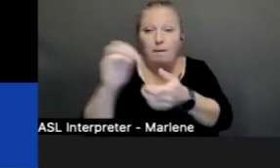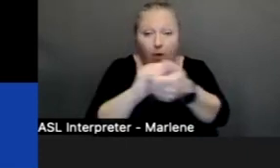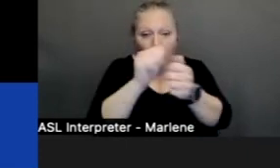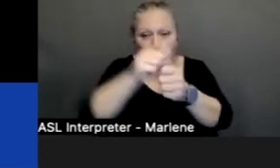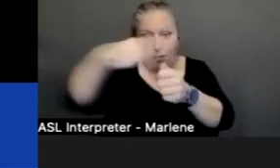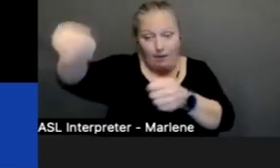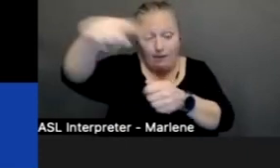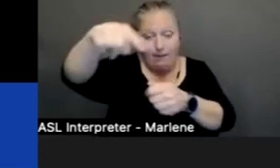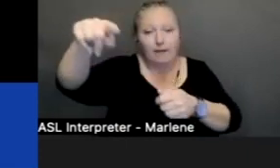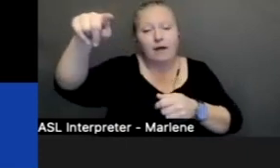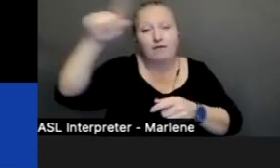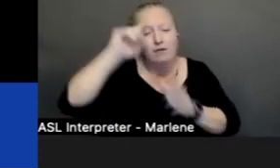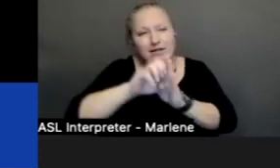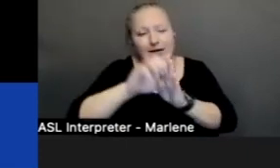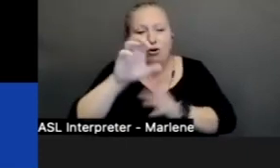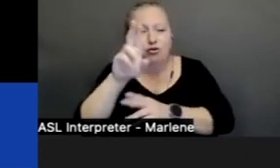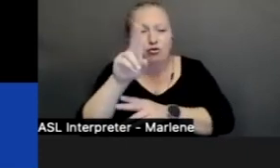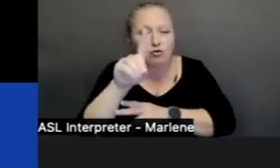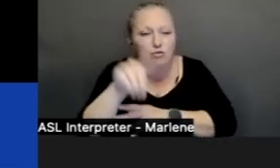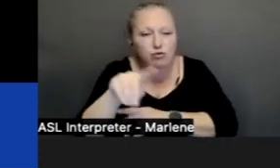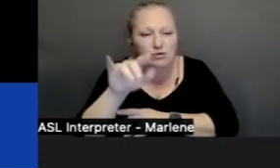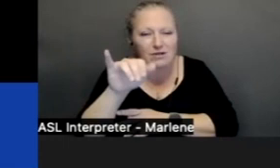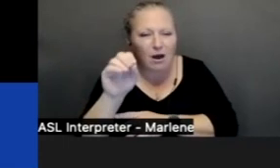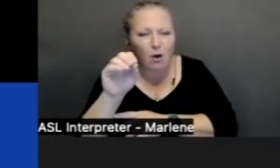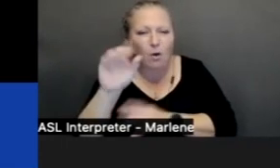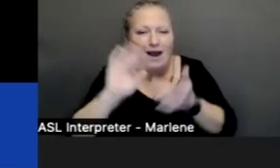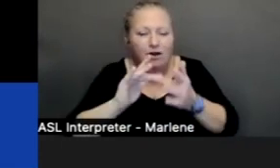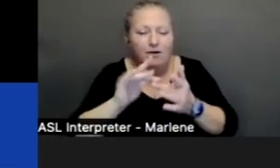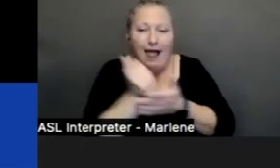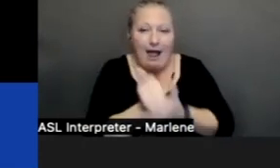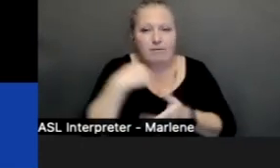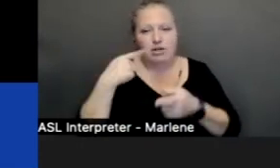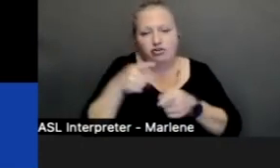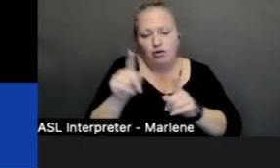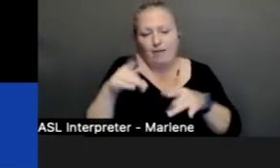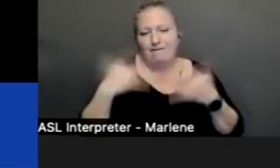Cruise I Internet who who helped support us during this event during actually during the pandemic